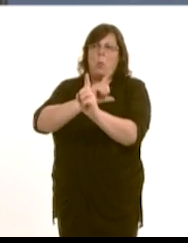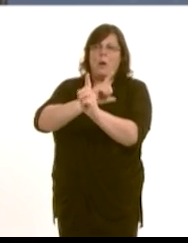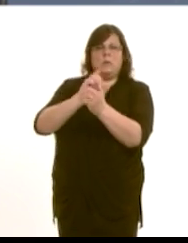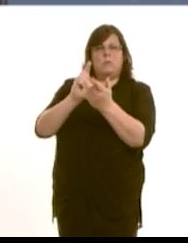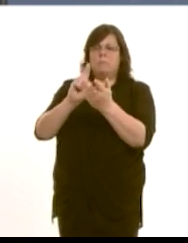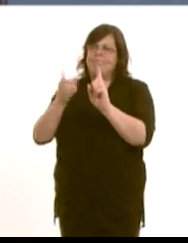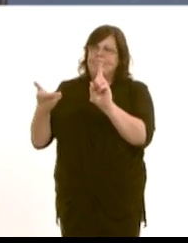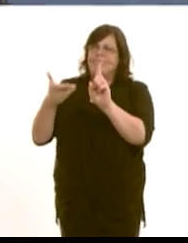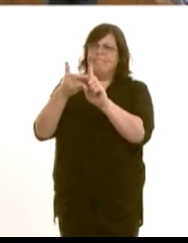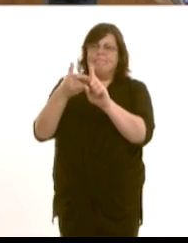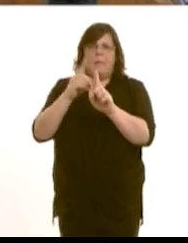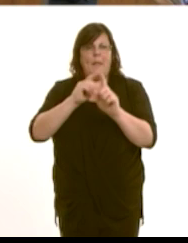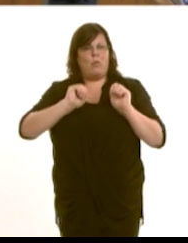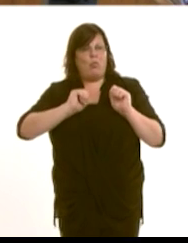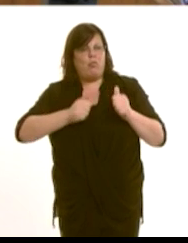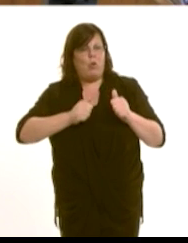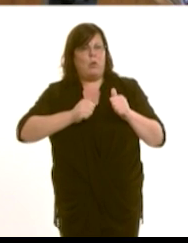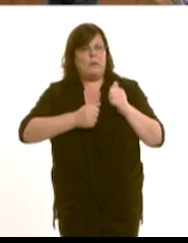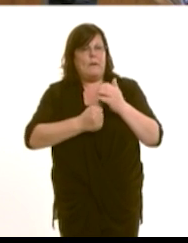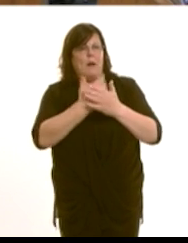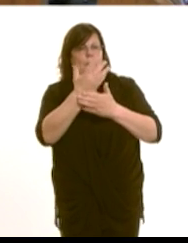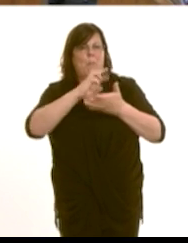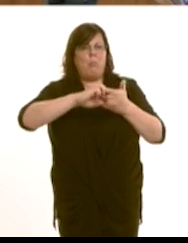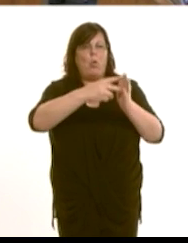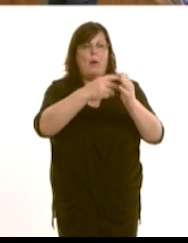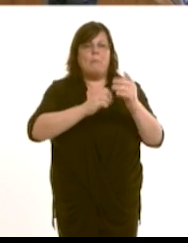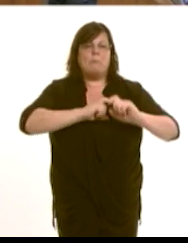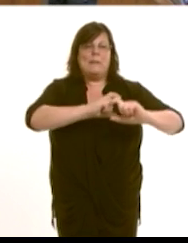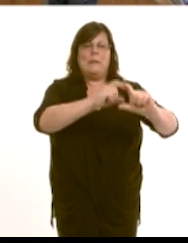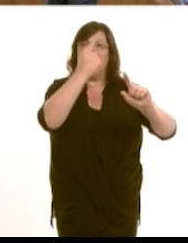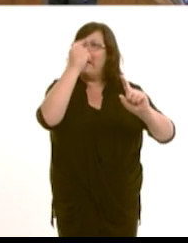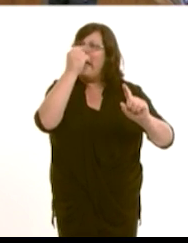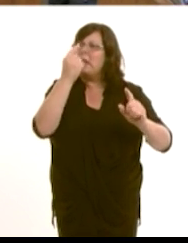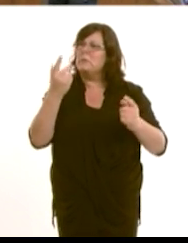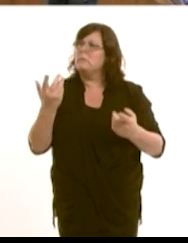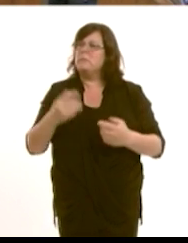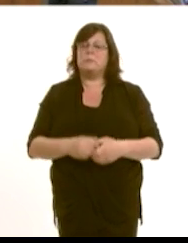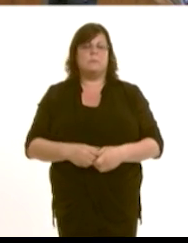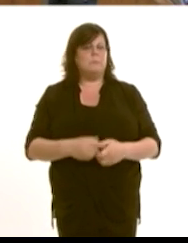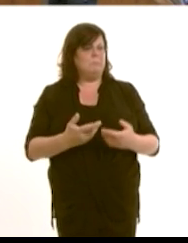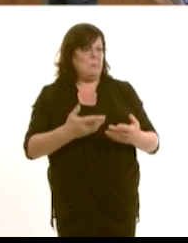such as the rural development programme can continue? Carwyn Jones: Well, there is no guarantee at all.